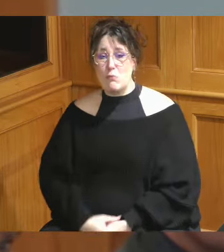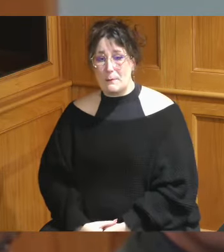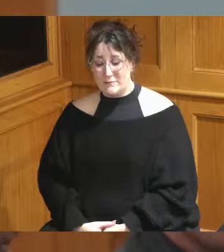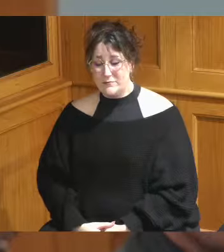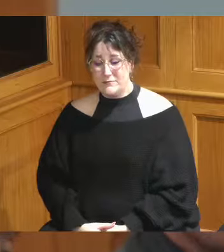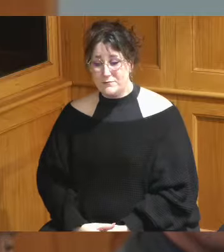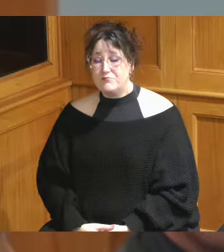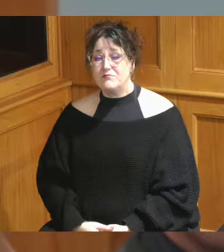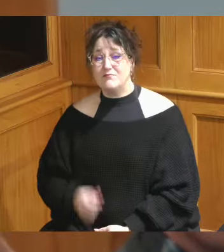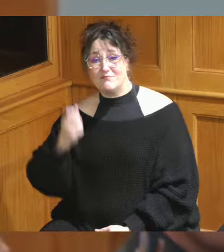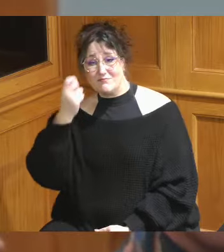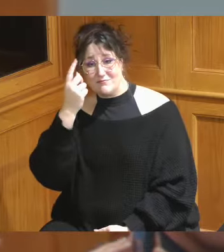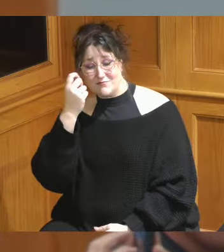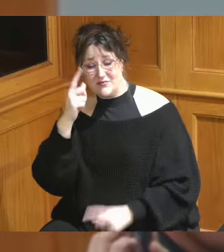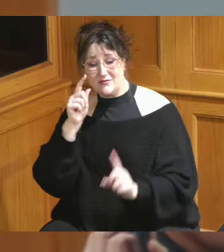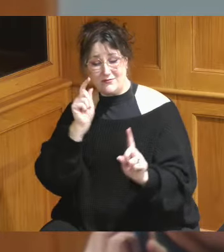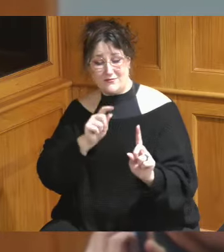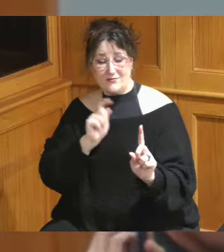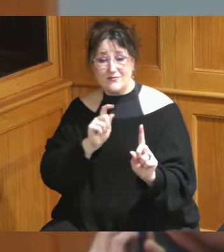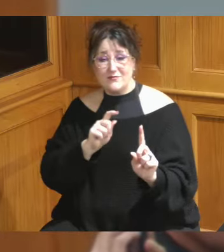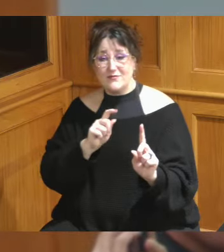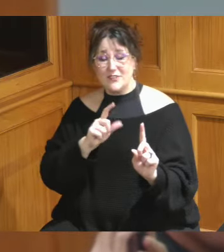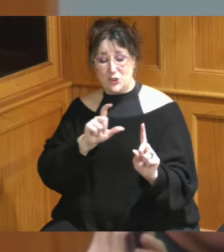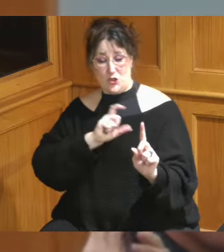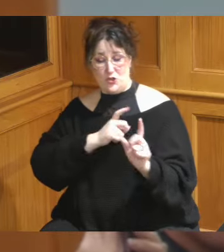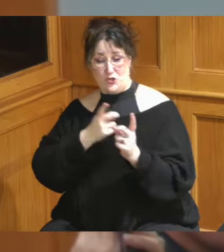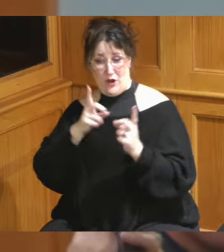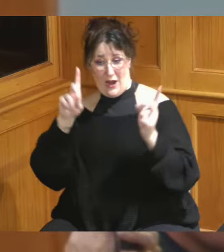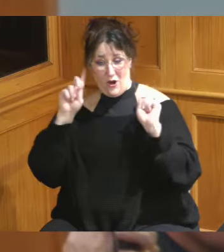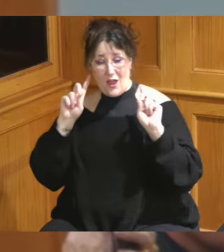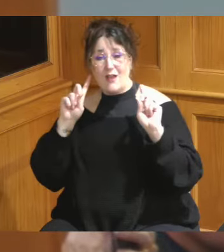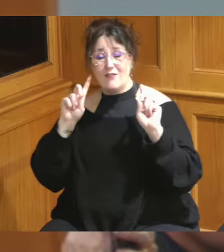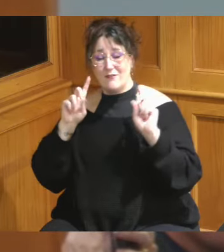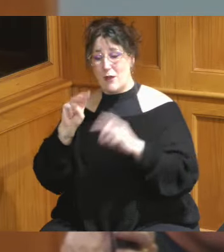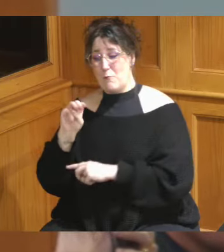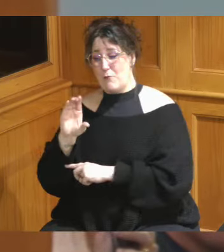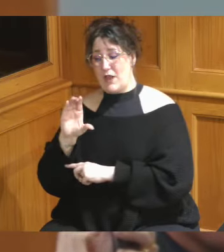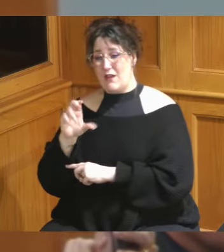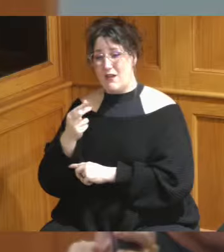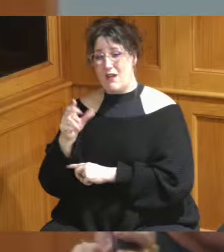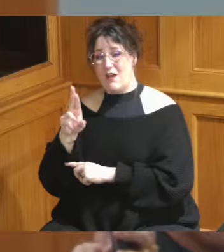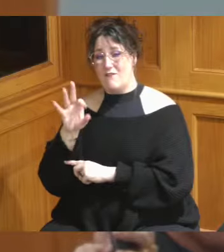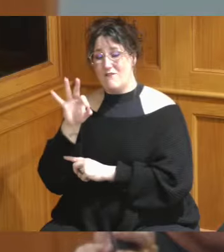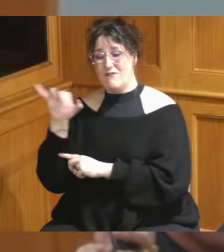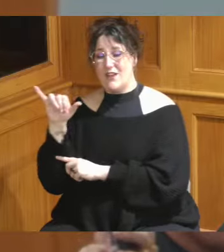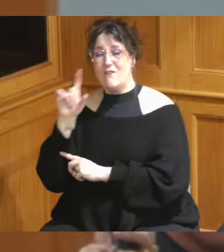Whereas when Major M was appointed by Sheriff Charmaine McGuffy as the jail services major